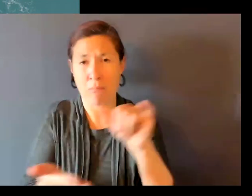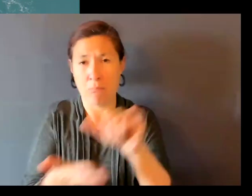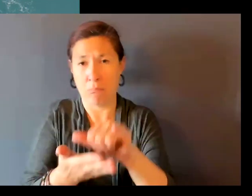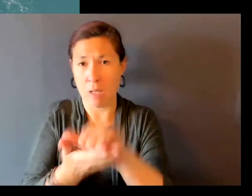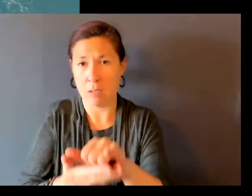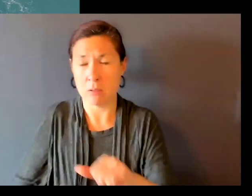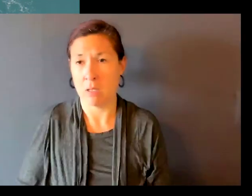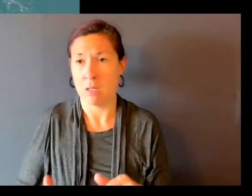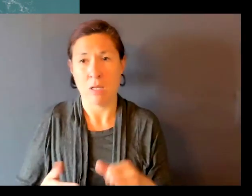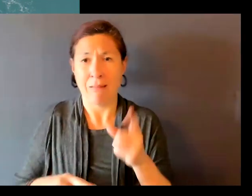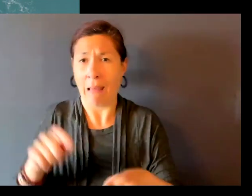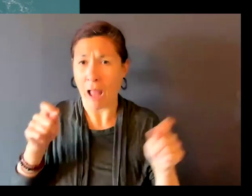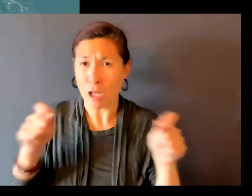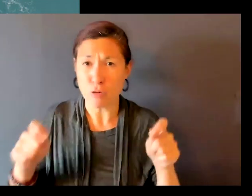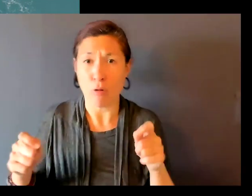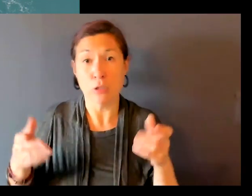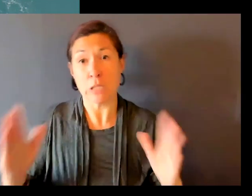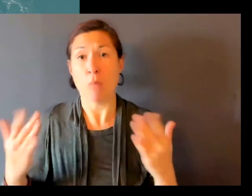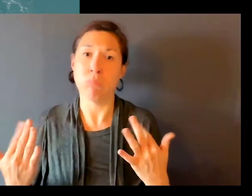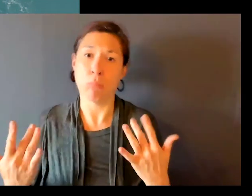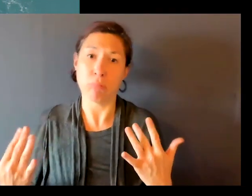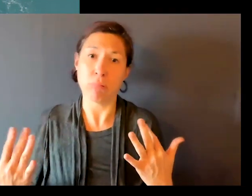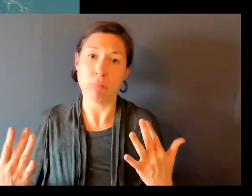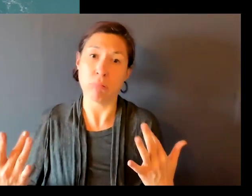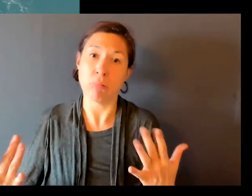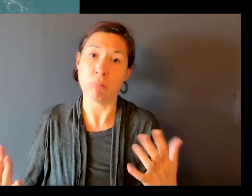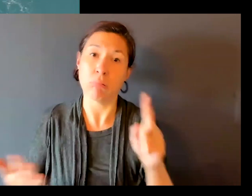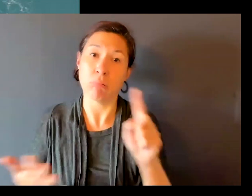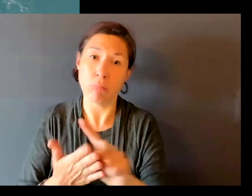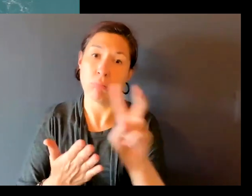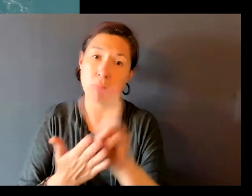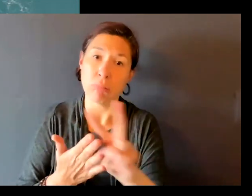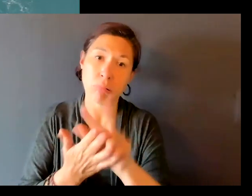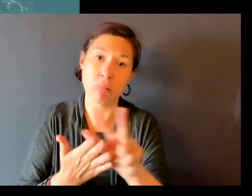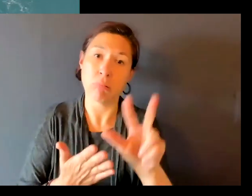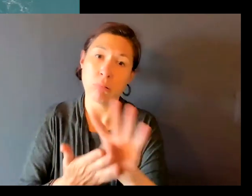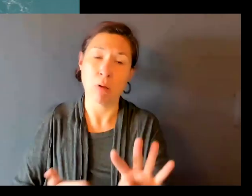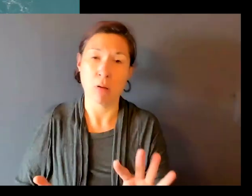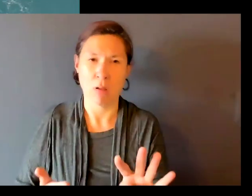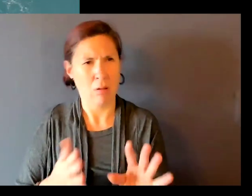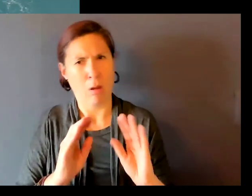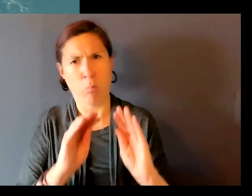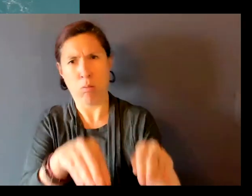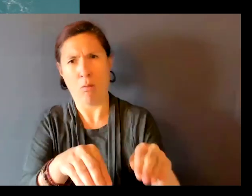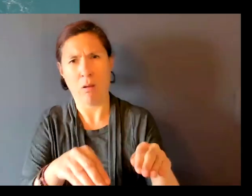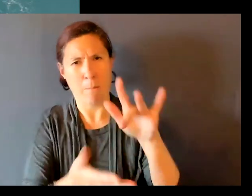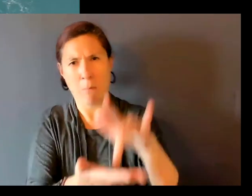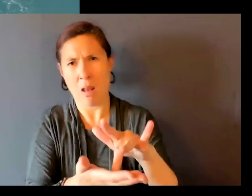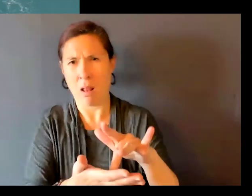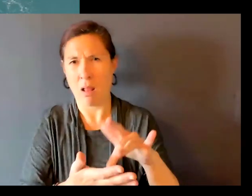: How's that? Is that better? : Is there a way to speak a little closer to the microphone? : Can you hear me better now?